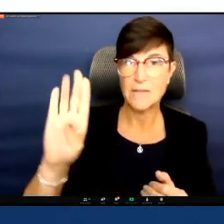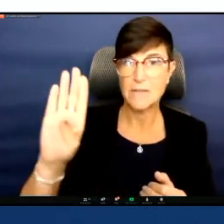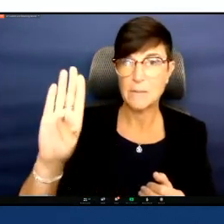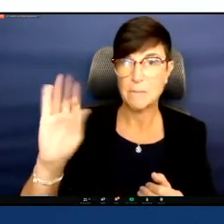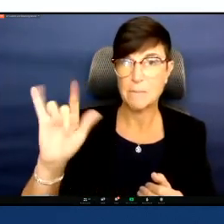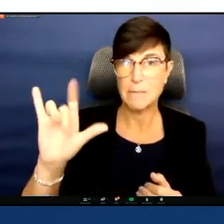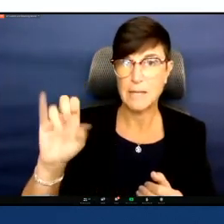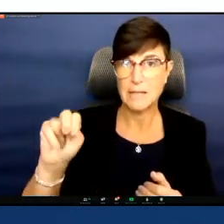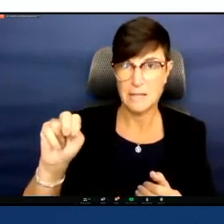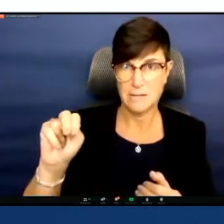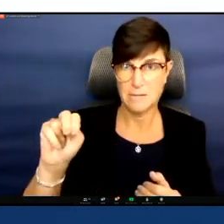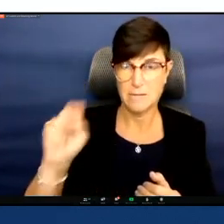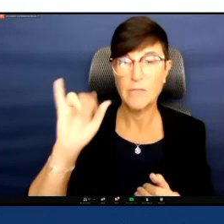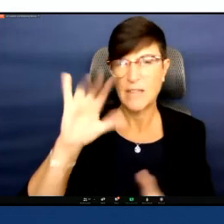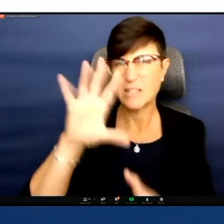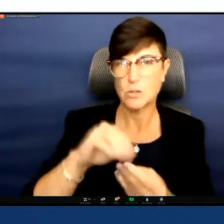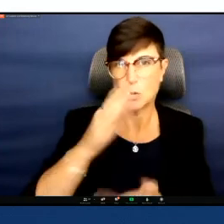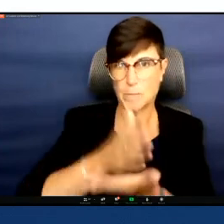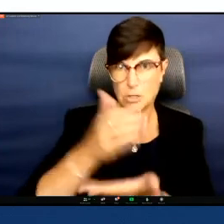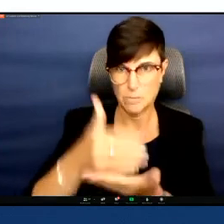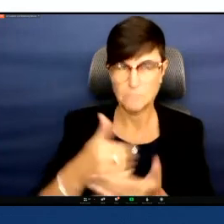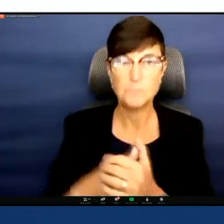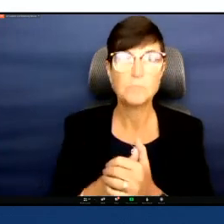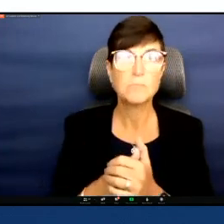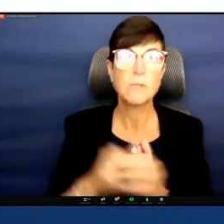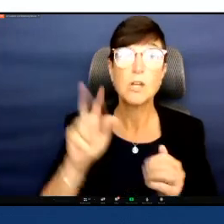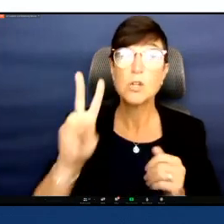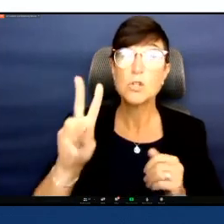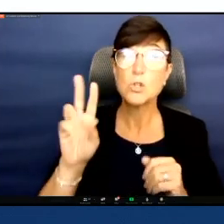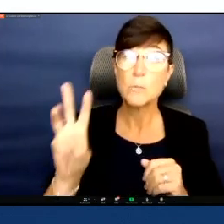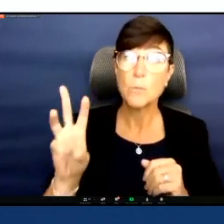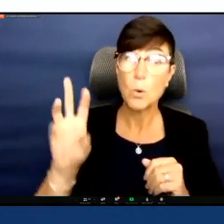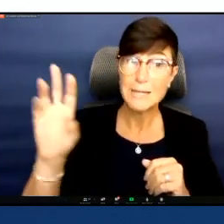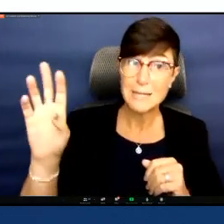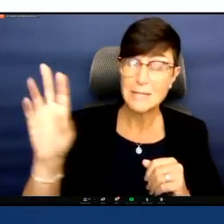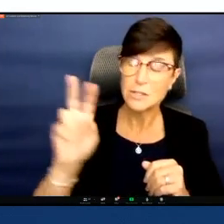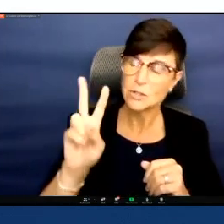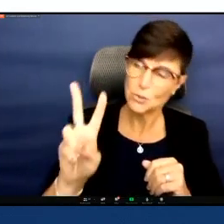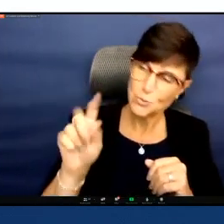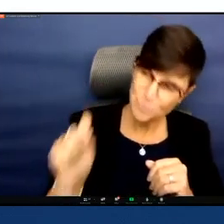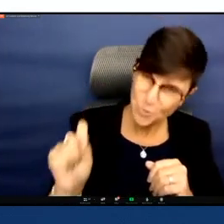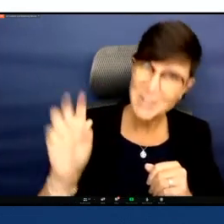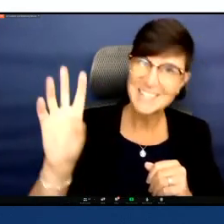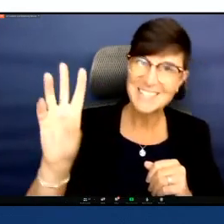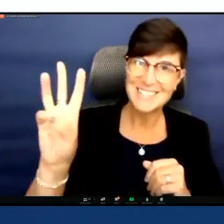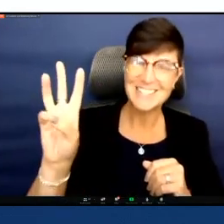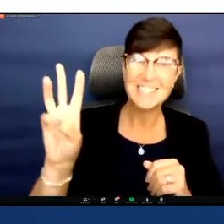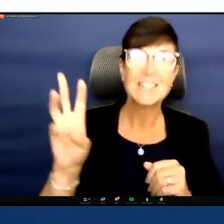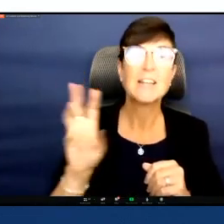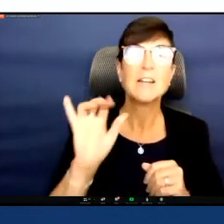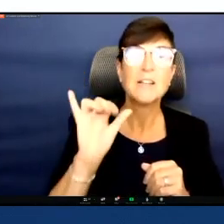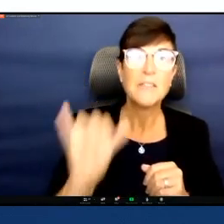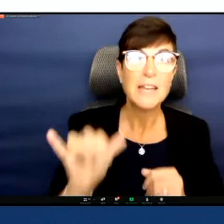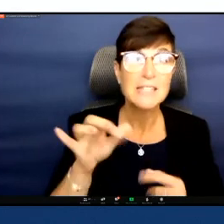2.6 billion is for enterprise and special revenue funds. 3.4 billion for the general fund.